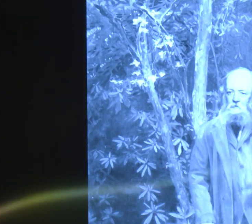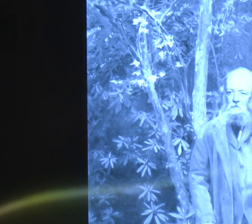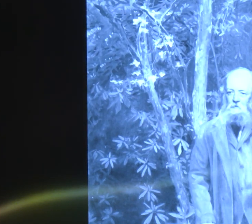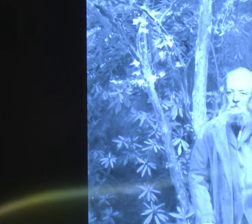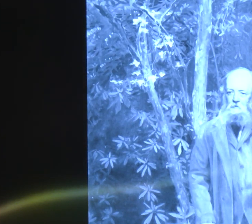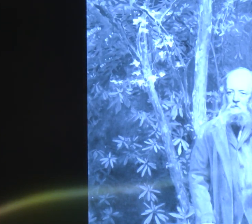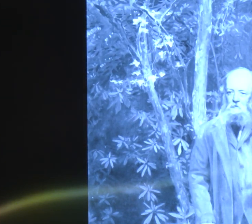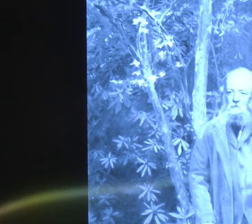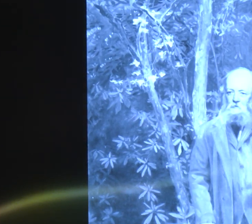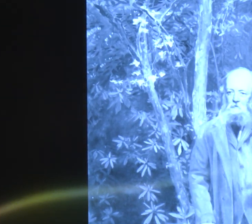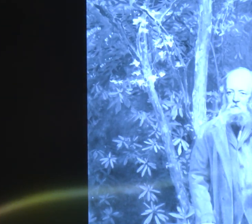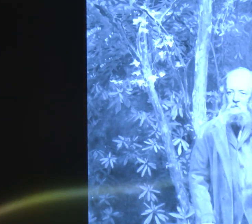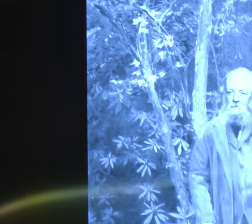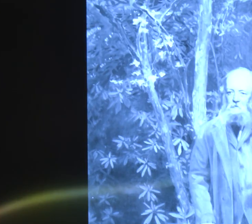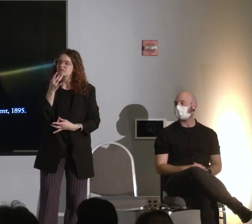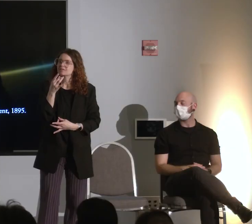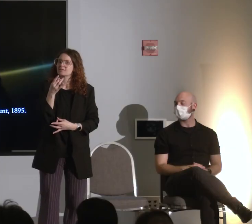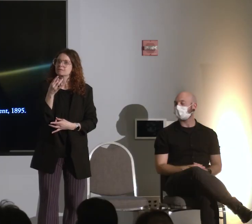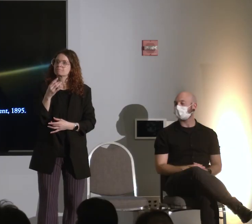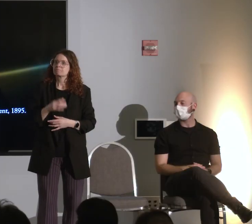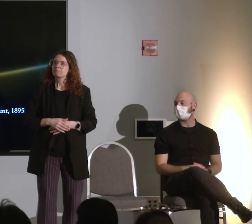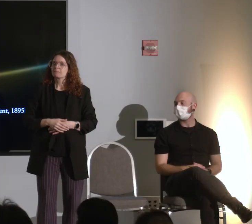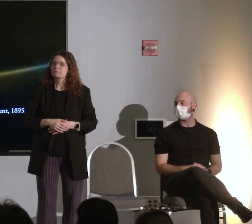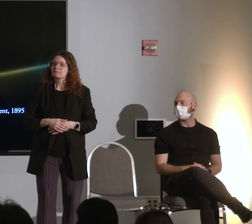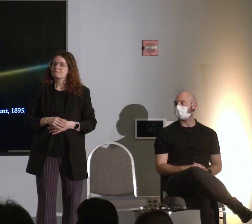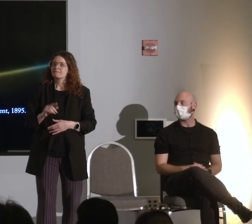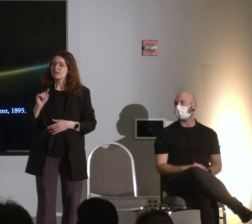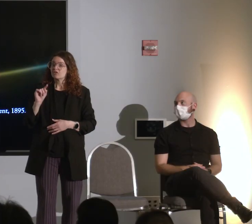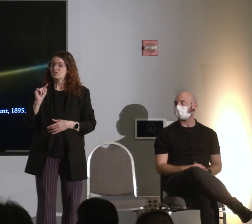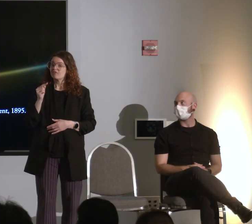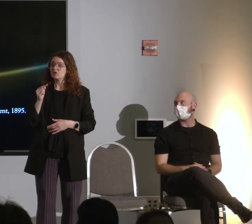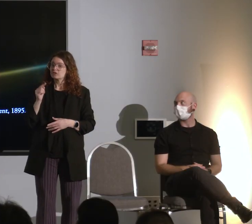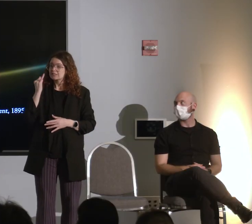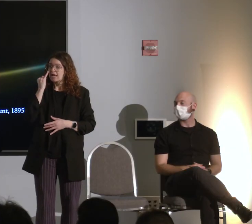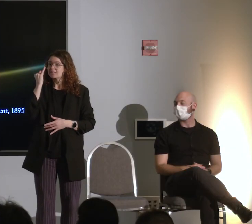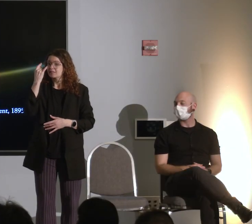Interestingly, the first incarnation of the Central Park